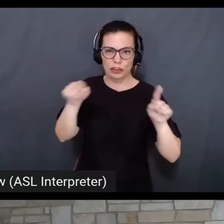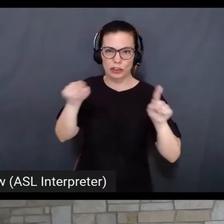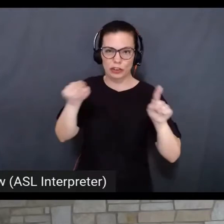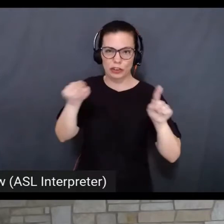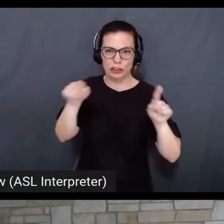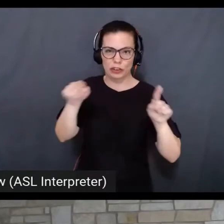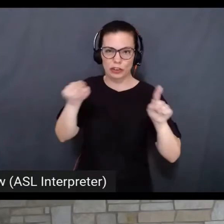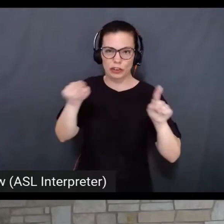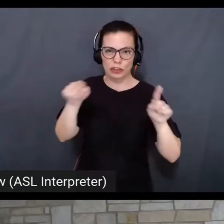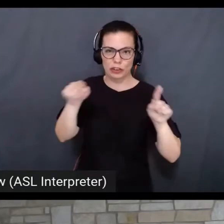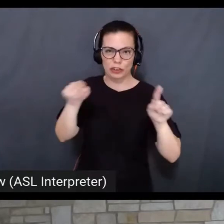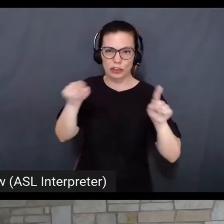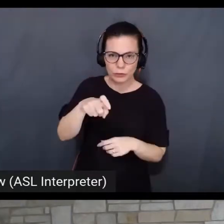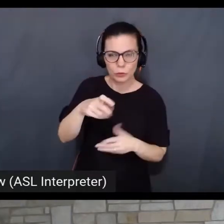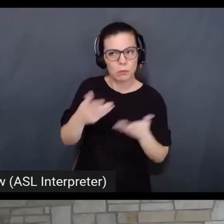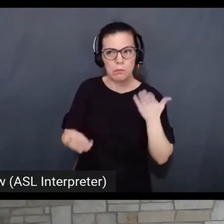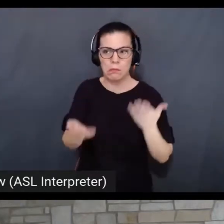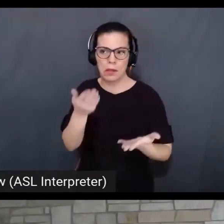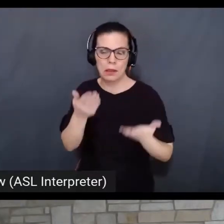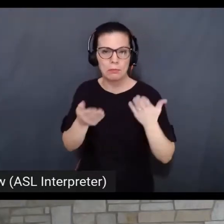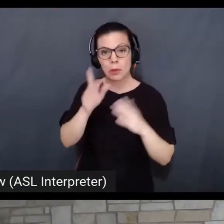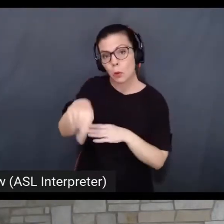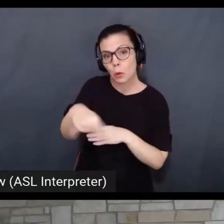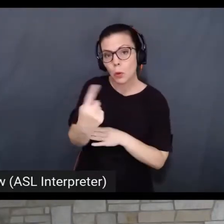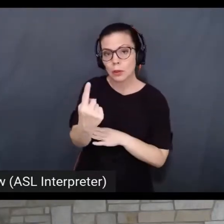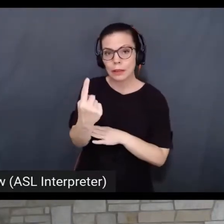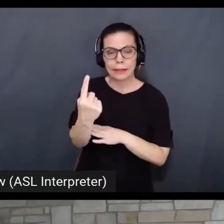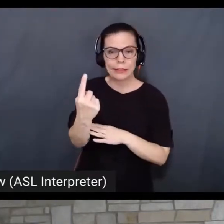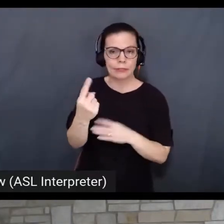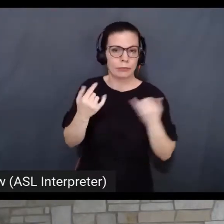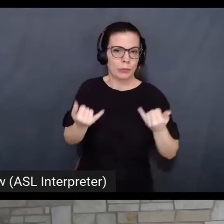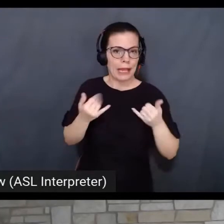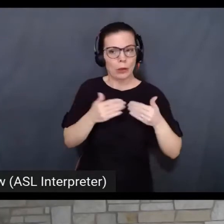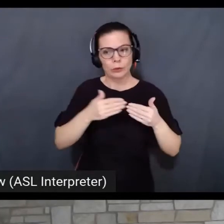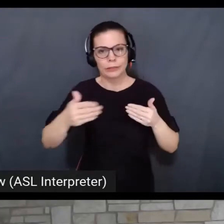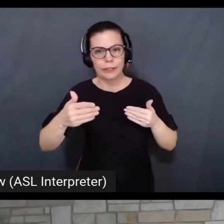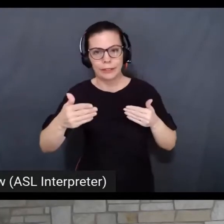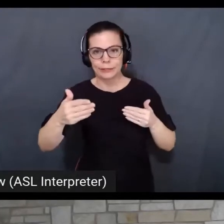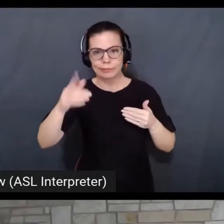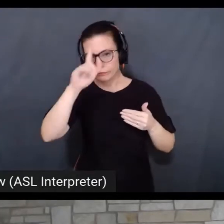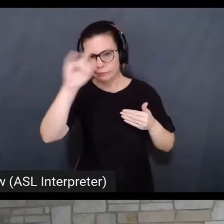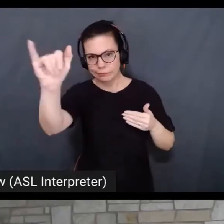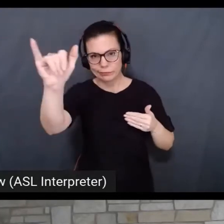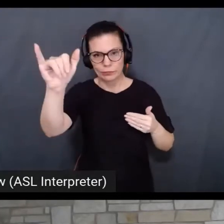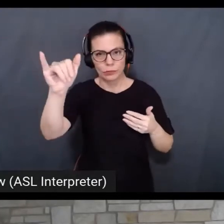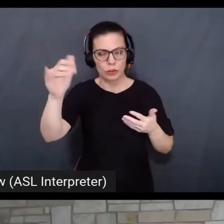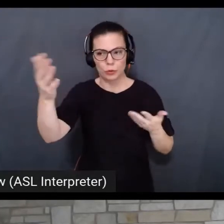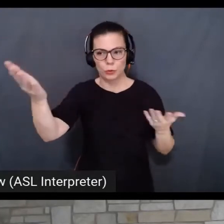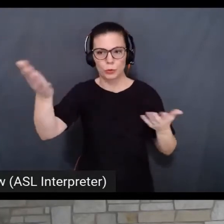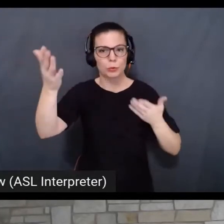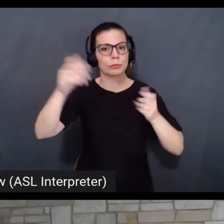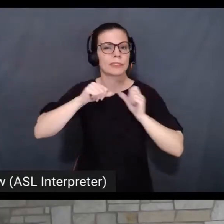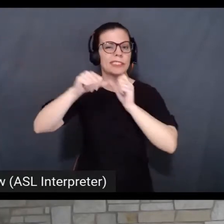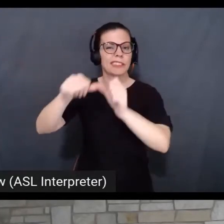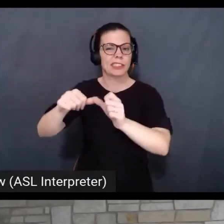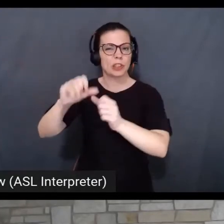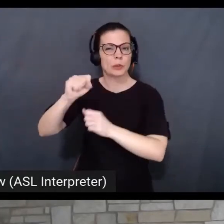You may want to only from now until the end of time to only continue using the SQL Server dialect.